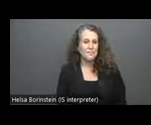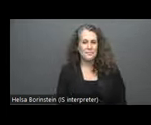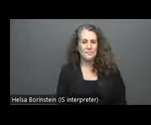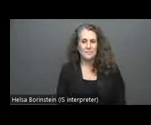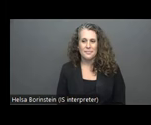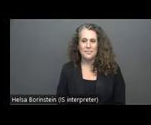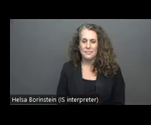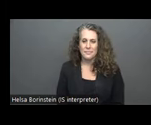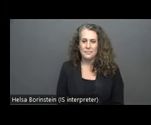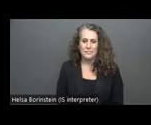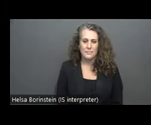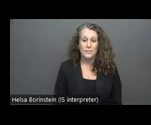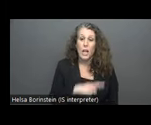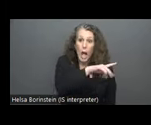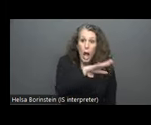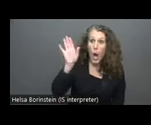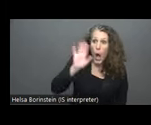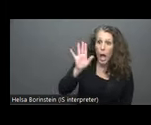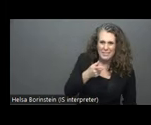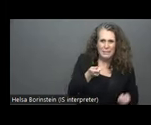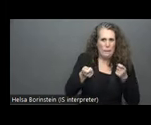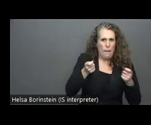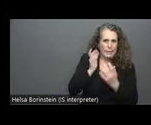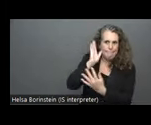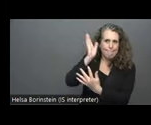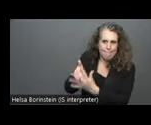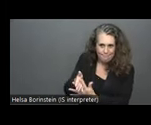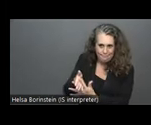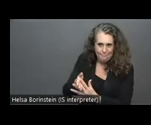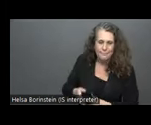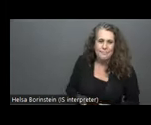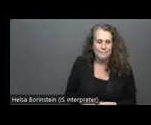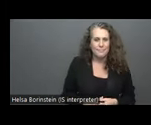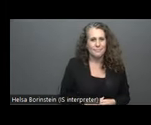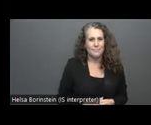scene, or America. 14:57:15 Say, laundry 14:57:18 Oscar. Let's go to Italy, Vietnamese students at Amazon plus muscle and repeat LSA function he said in the beginning, I believe that he's given, and then got possibly say